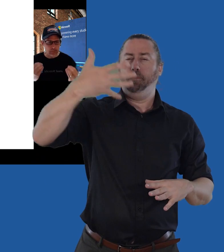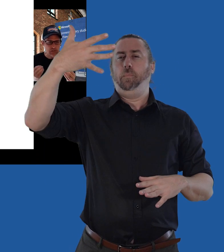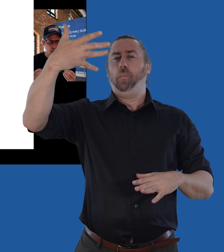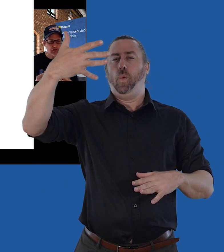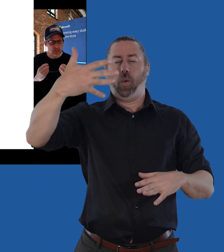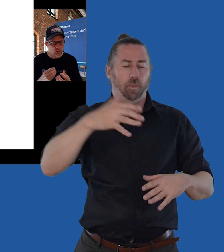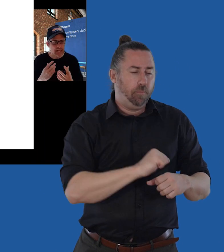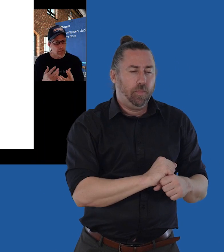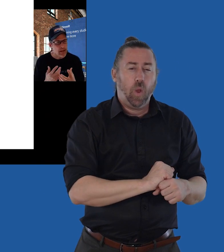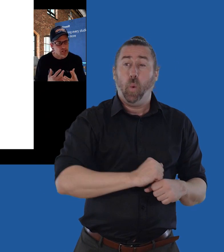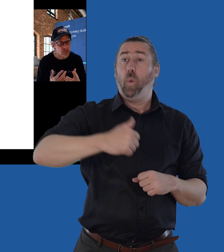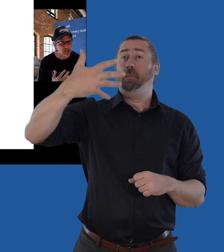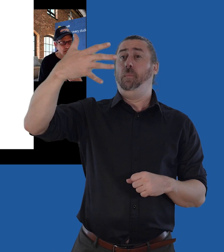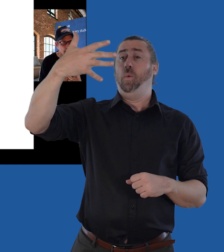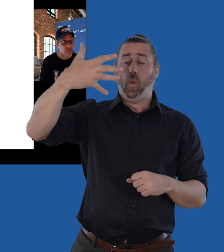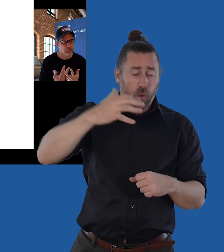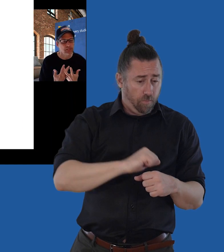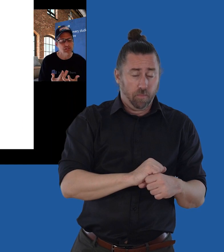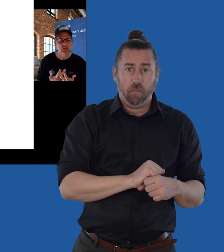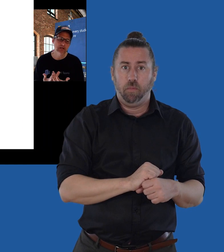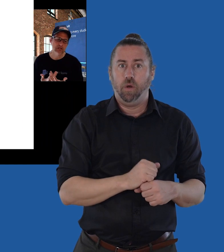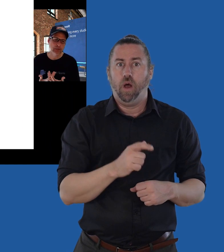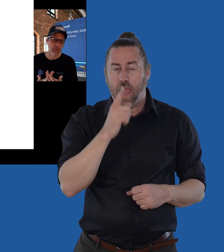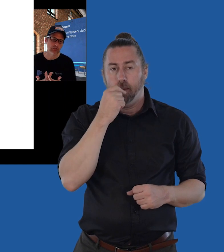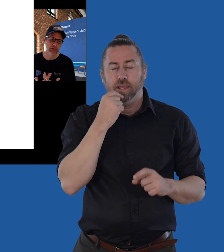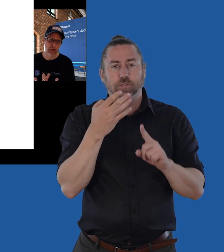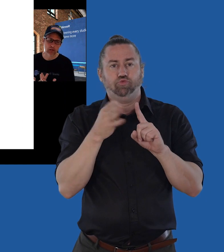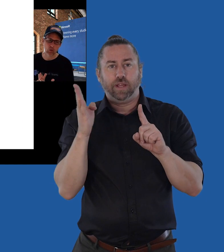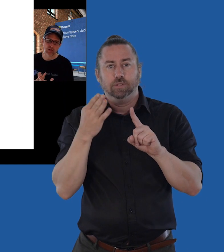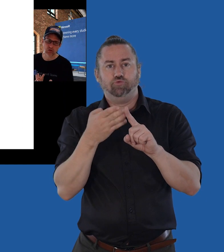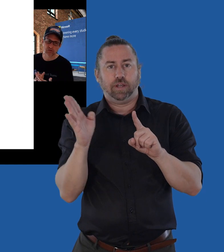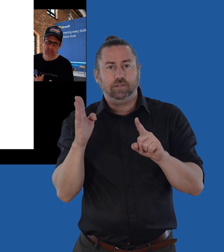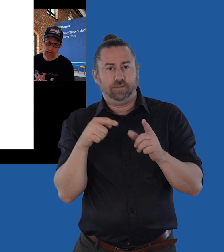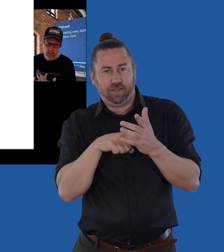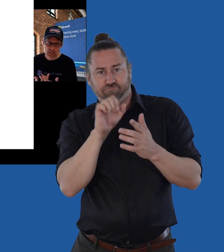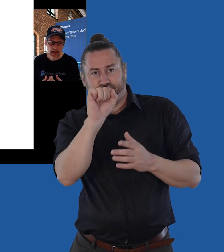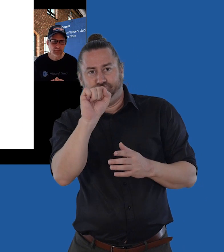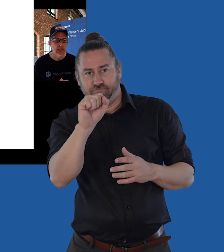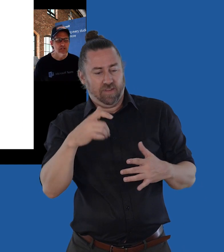sometimes those animations can actually be distracting to people, depending on what sort of challenge they have,